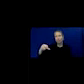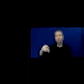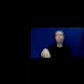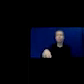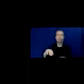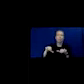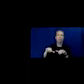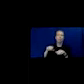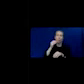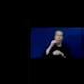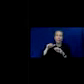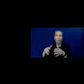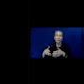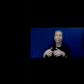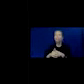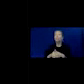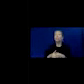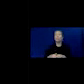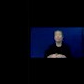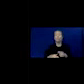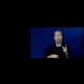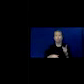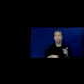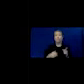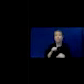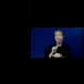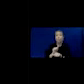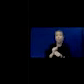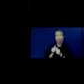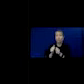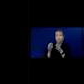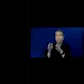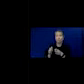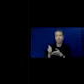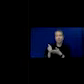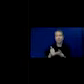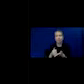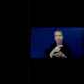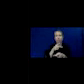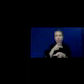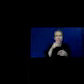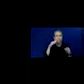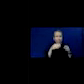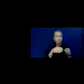helped Sarah stay on her tasks, and she started this internship with her classmates, but the